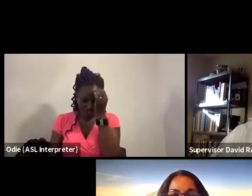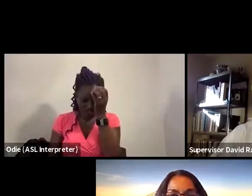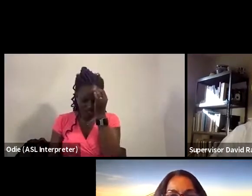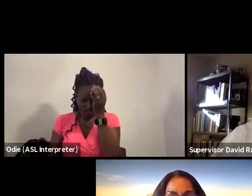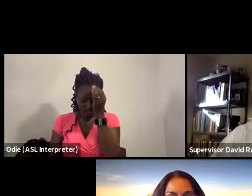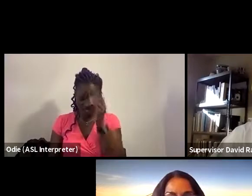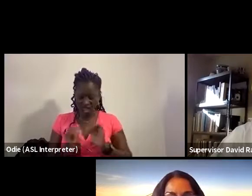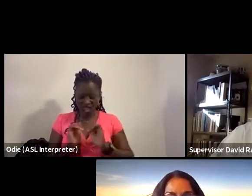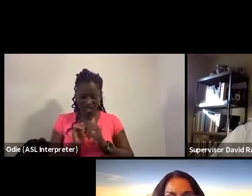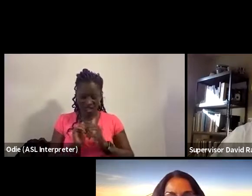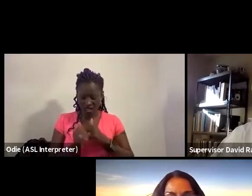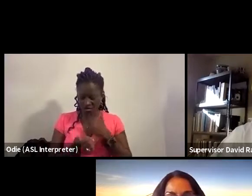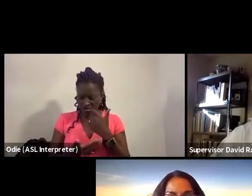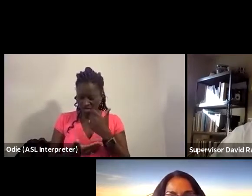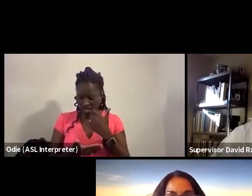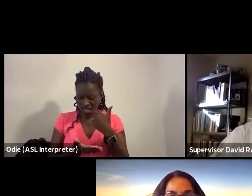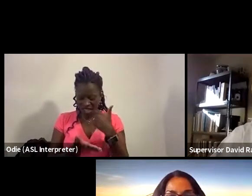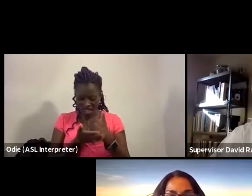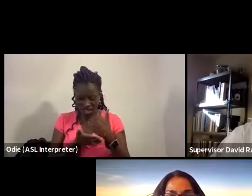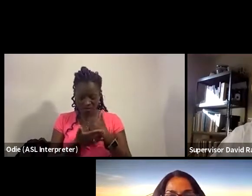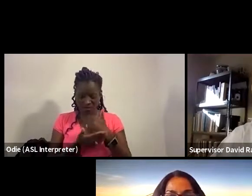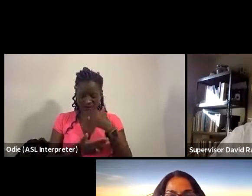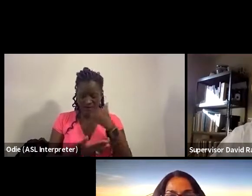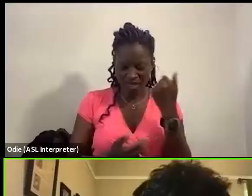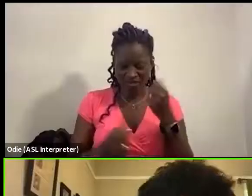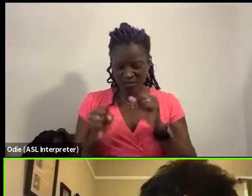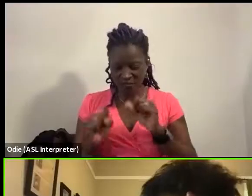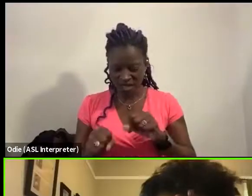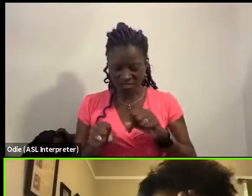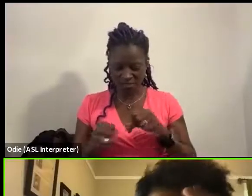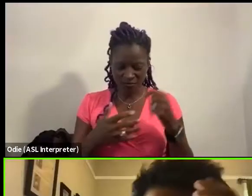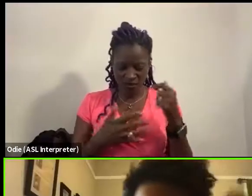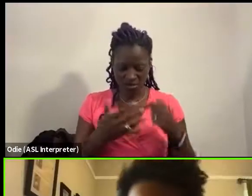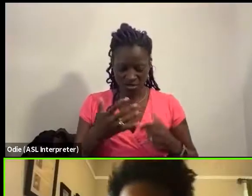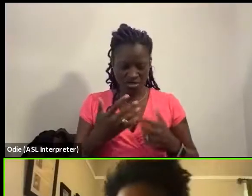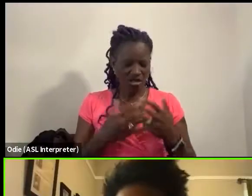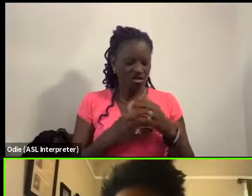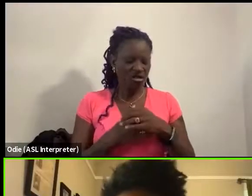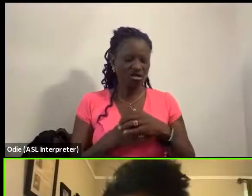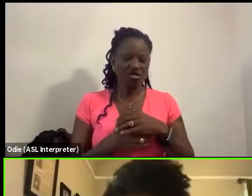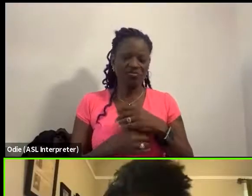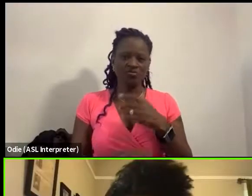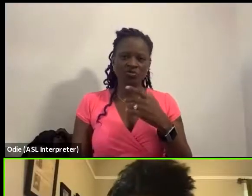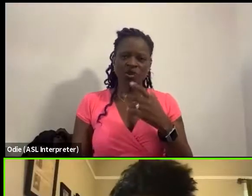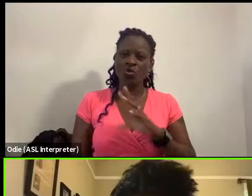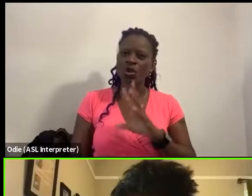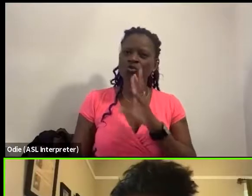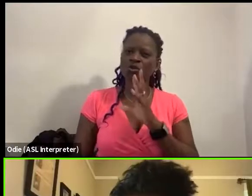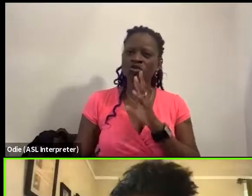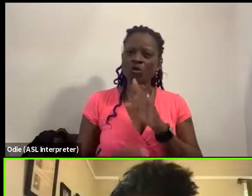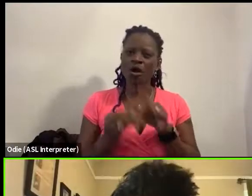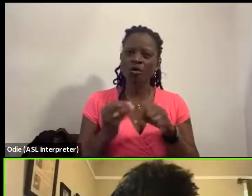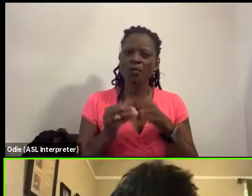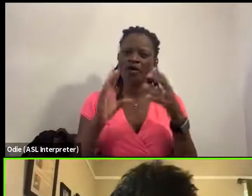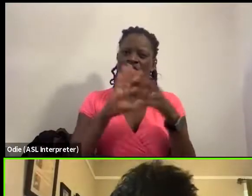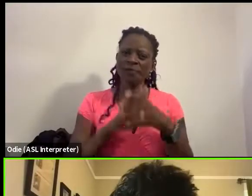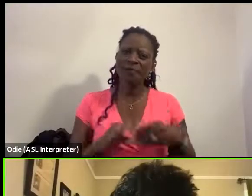help people, because I think when we talk a little bit about some of these myths or